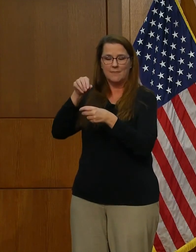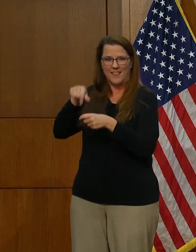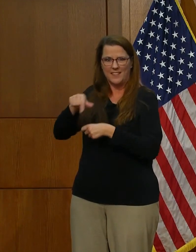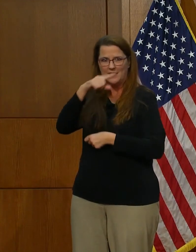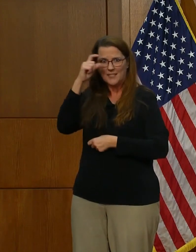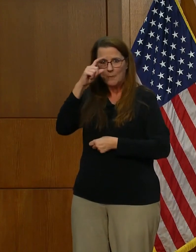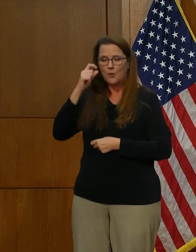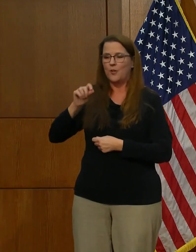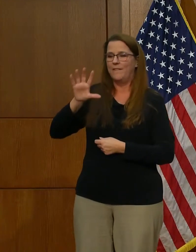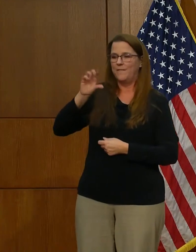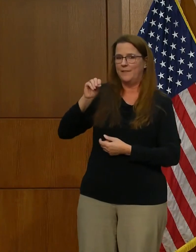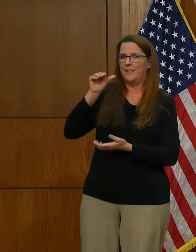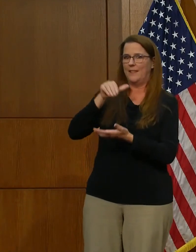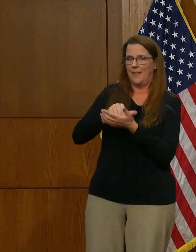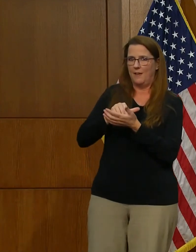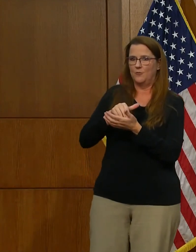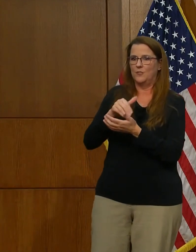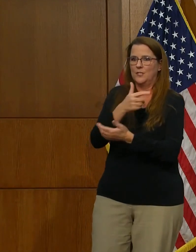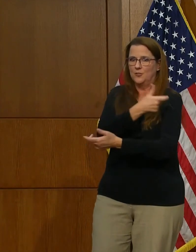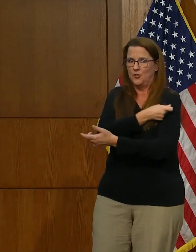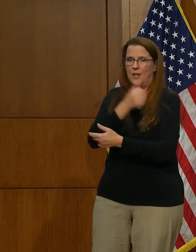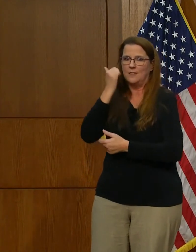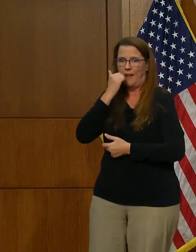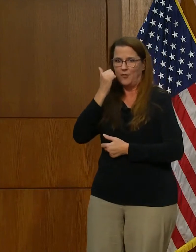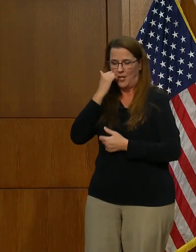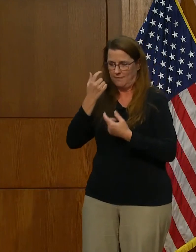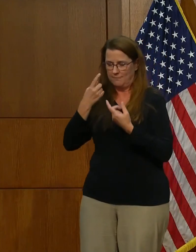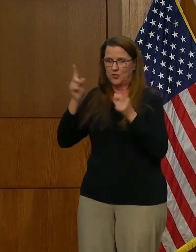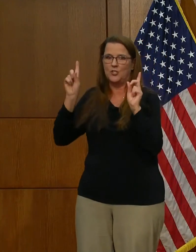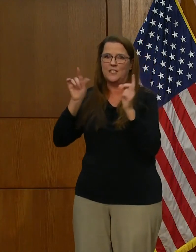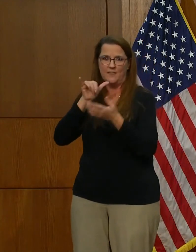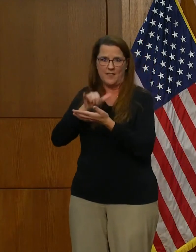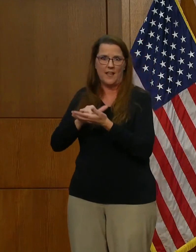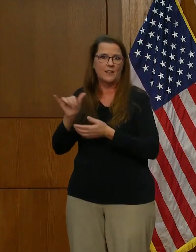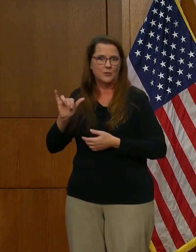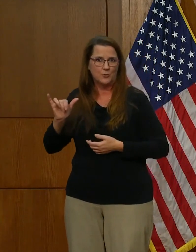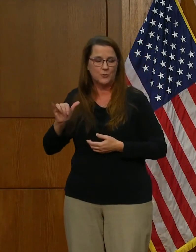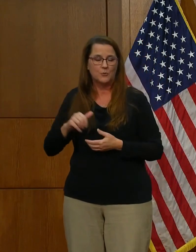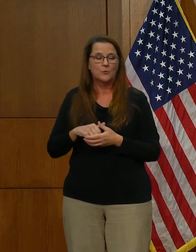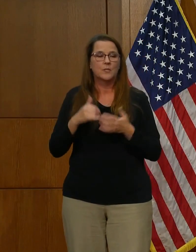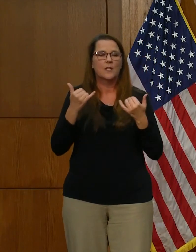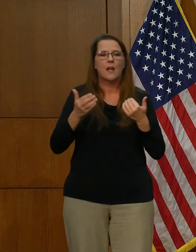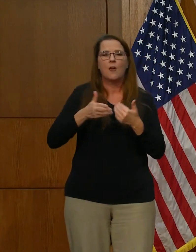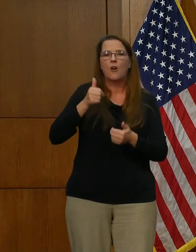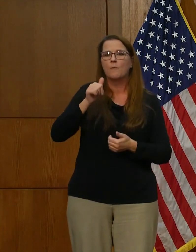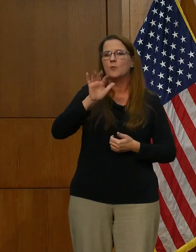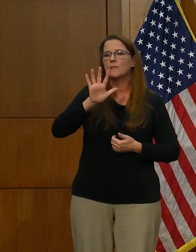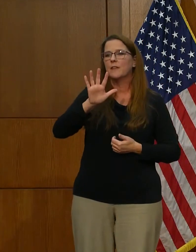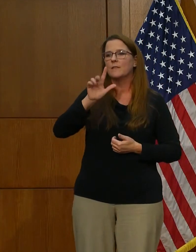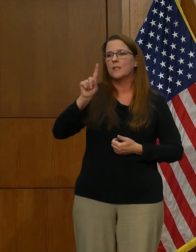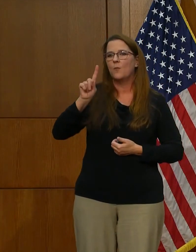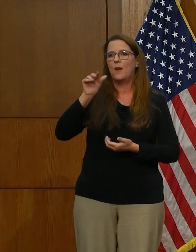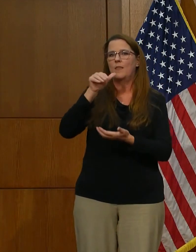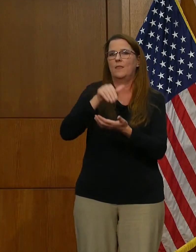SUMMER WOULD BE 50,000 SHOTS A DAY AND WE HAVE ACHIEVED THAT.